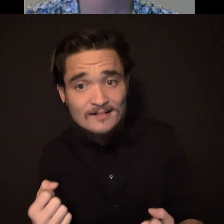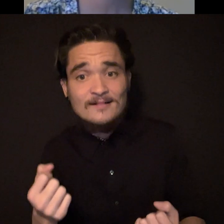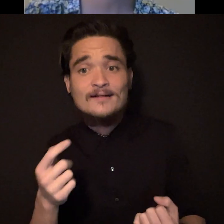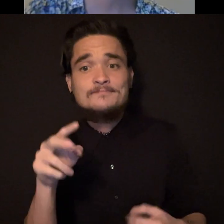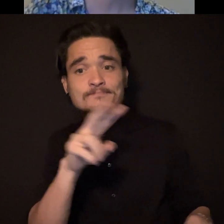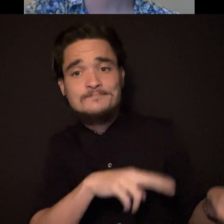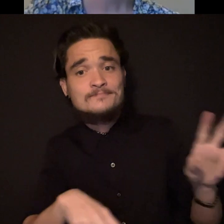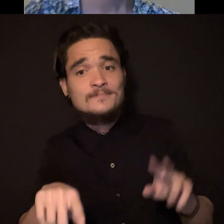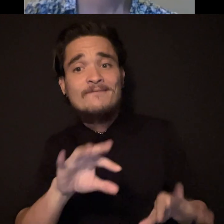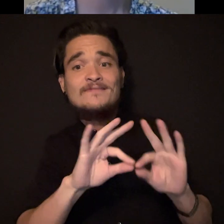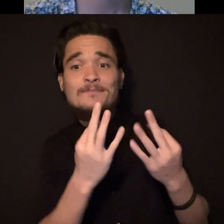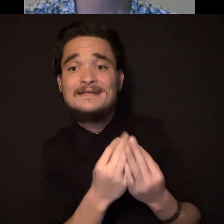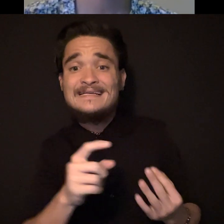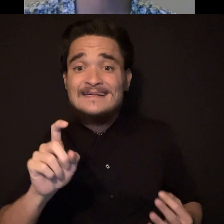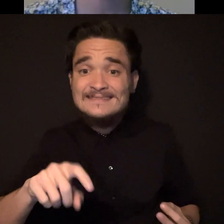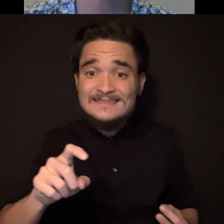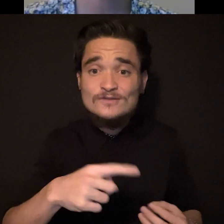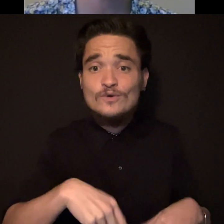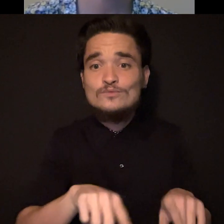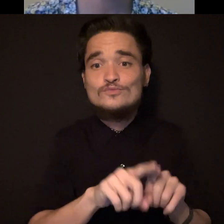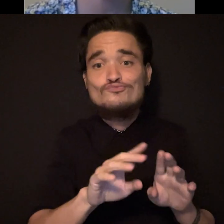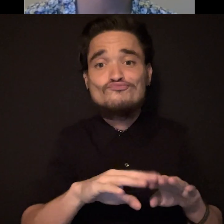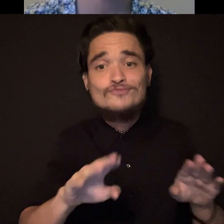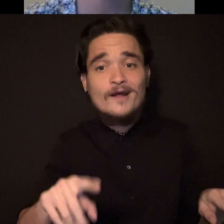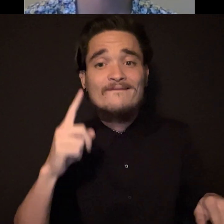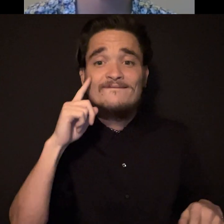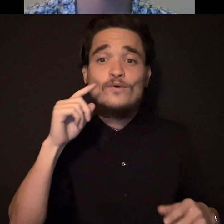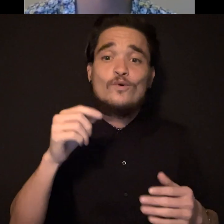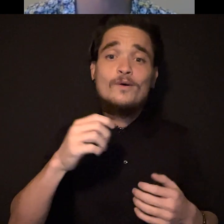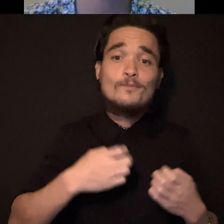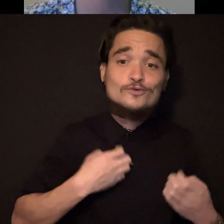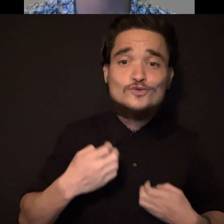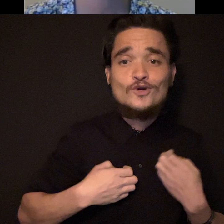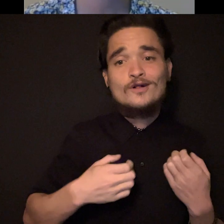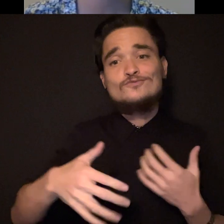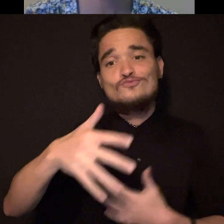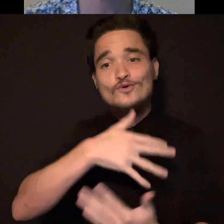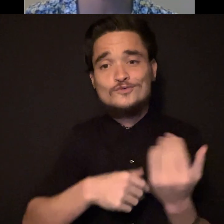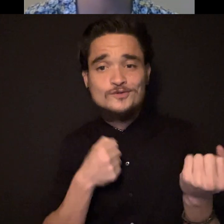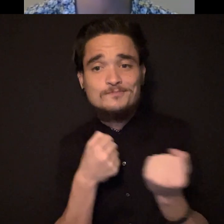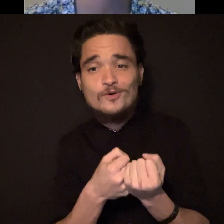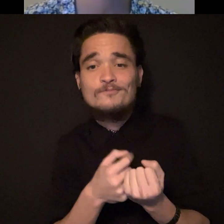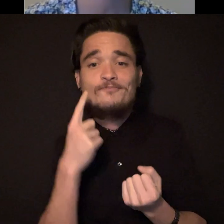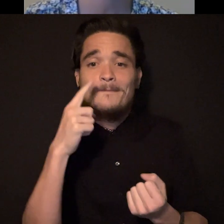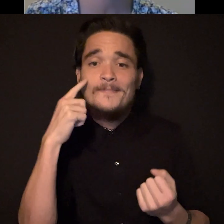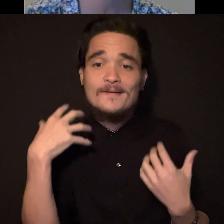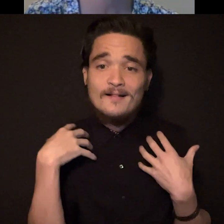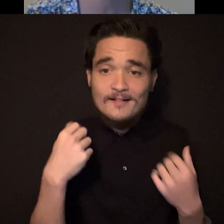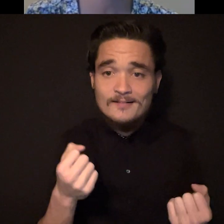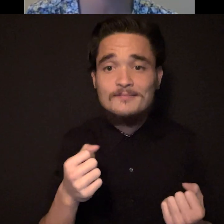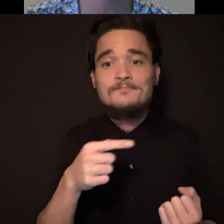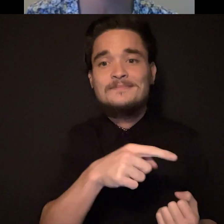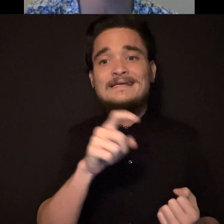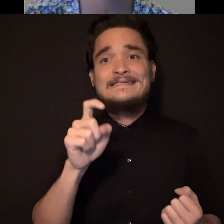looking at the overall needs of a family and a child for social-emotional supports, of course, for mental health